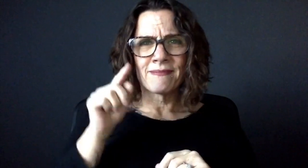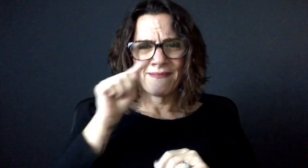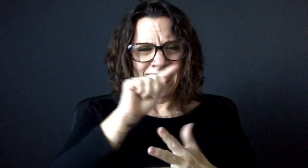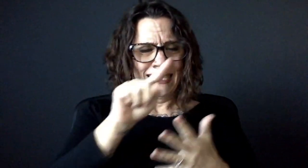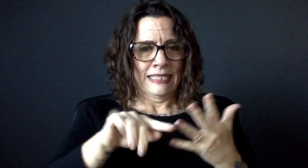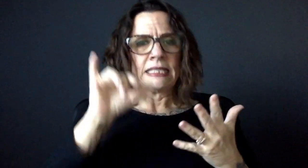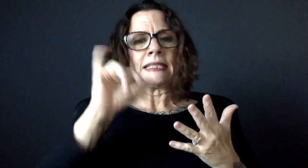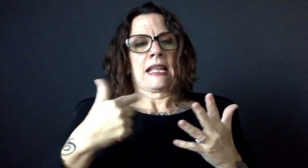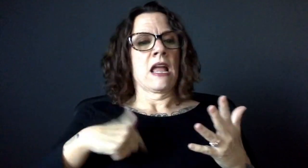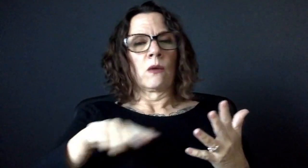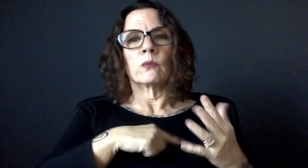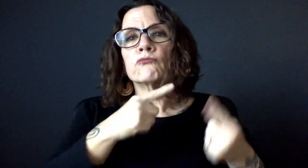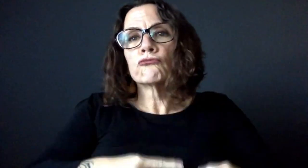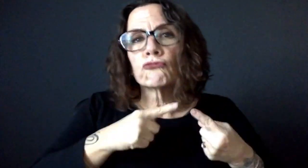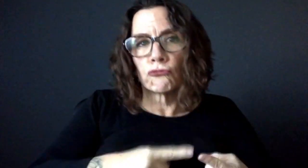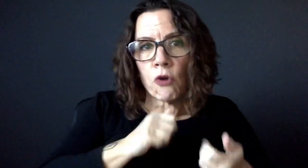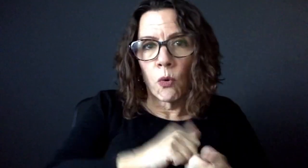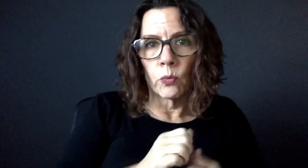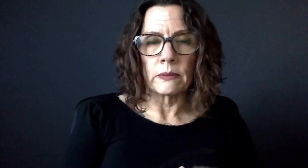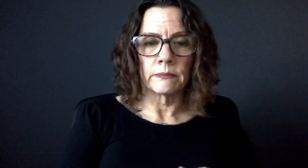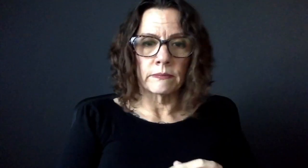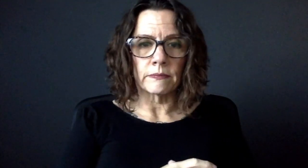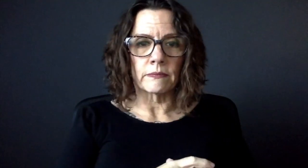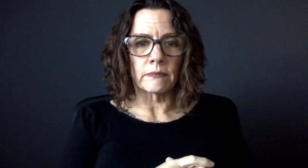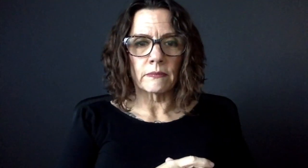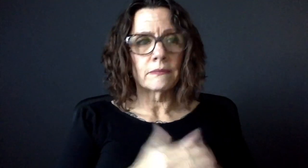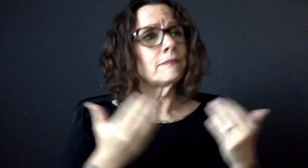These are the positions from where we struggle.